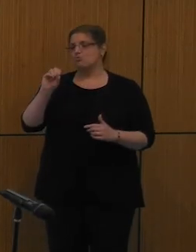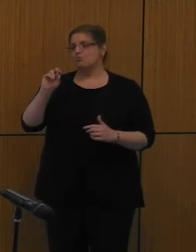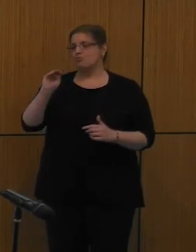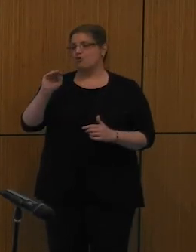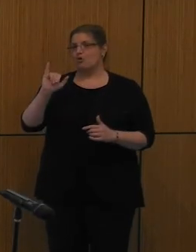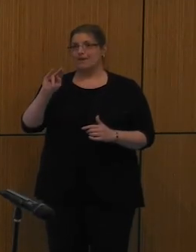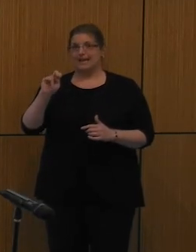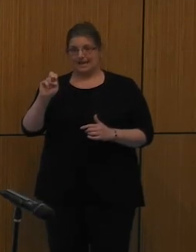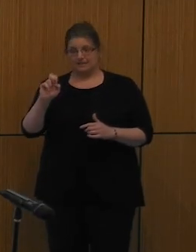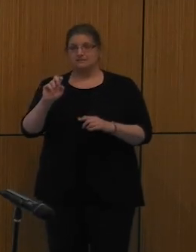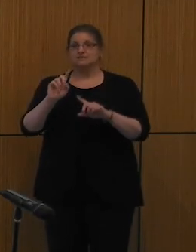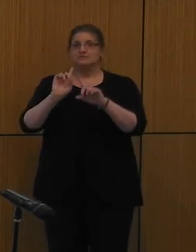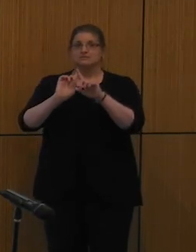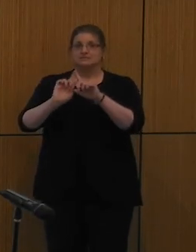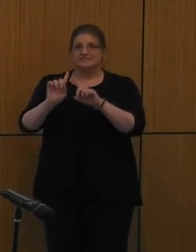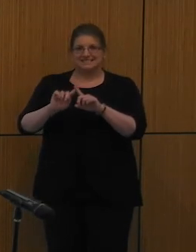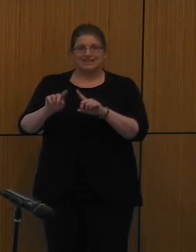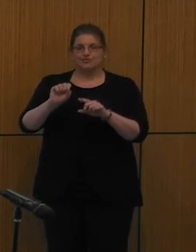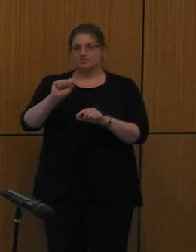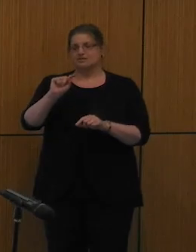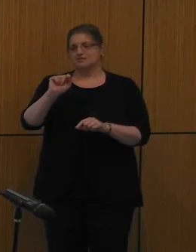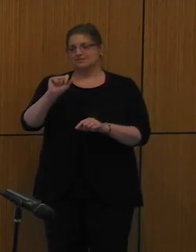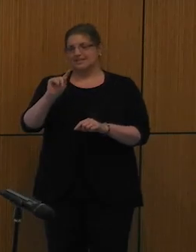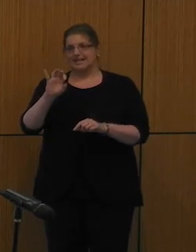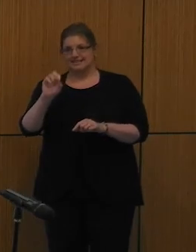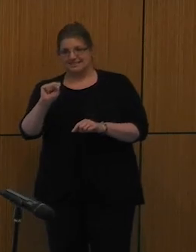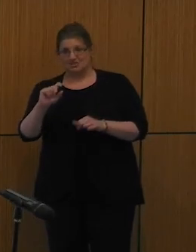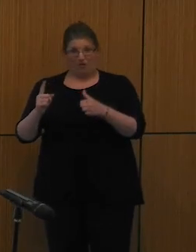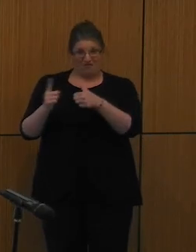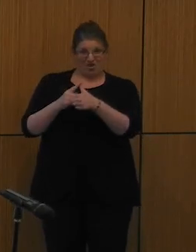So to begin with in our first process A we have bromate